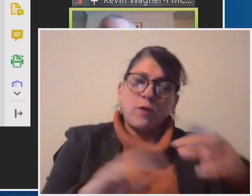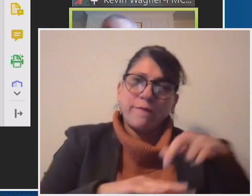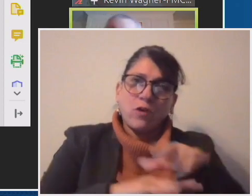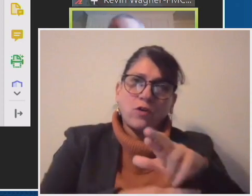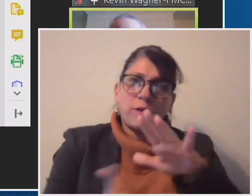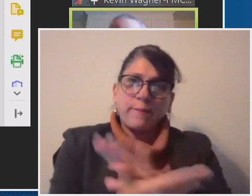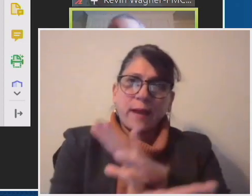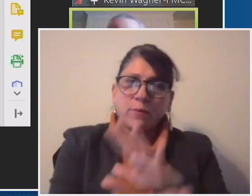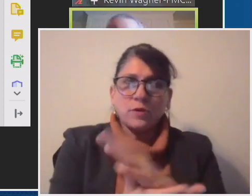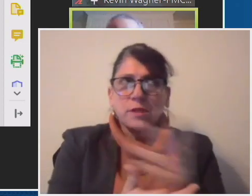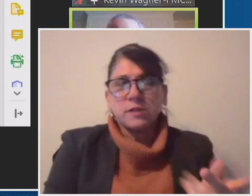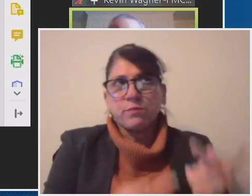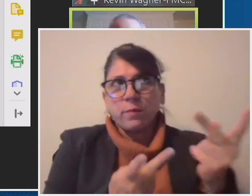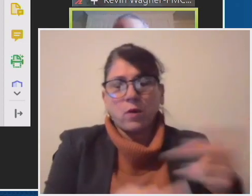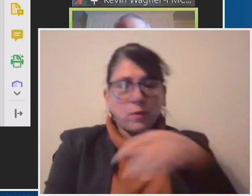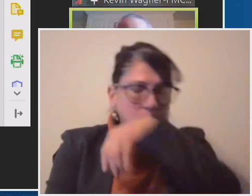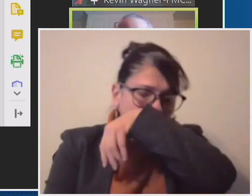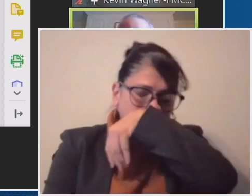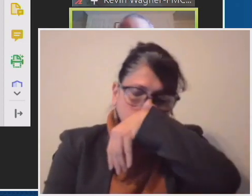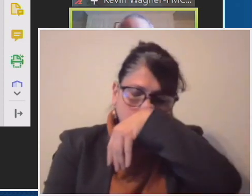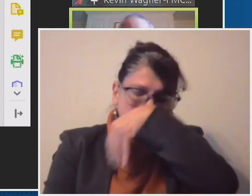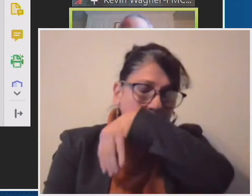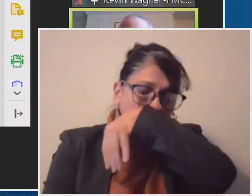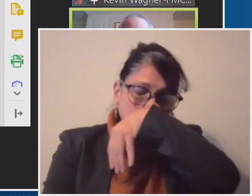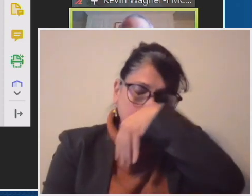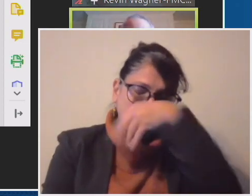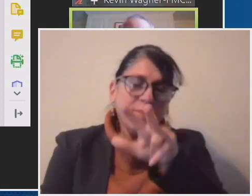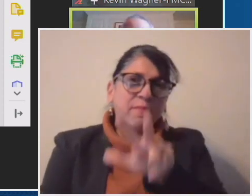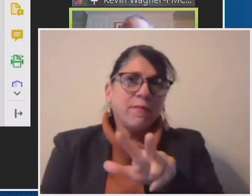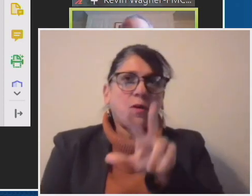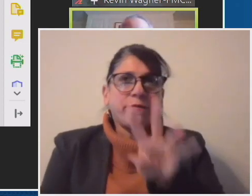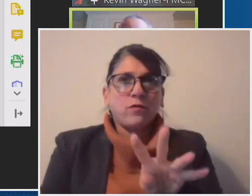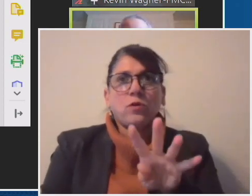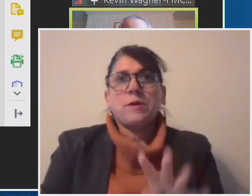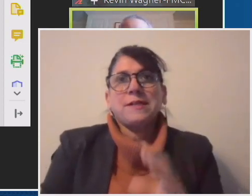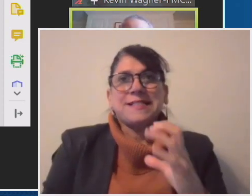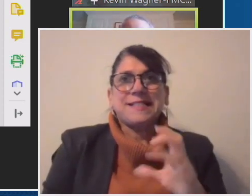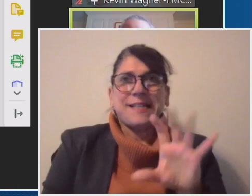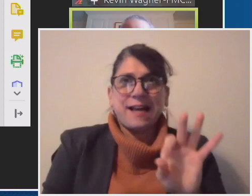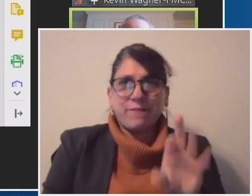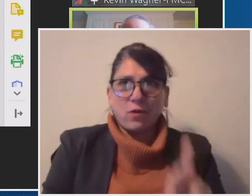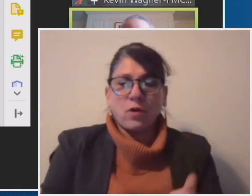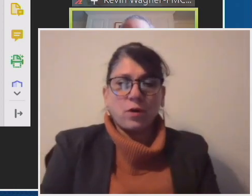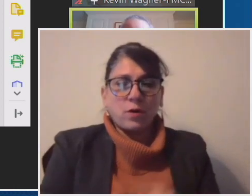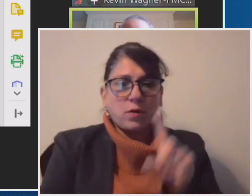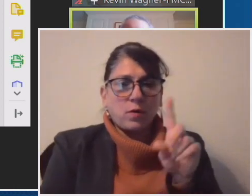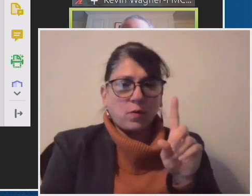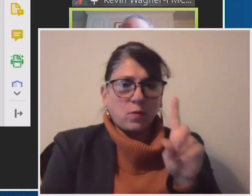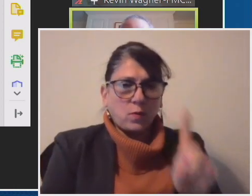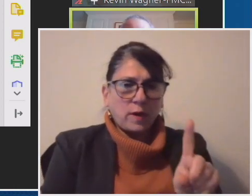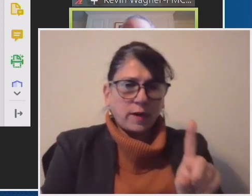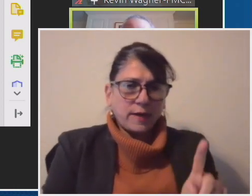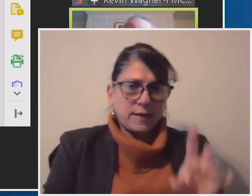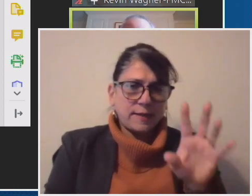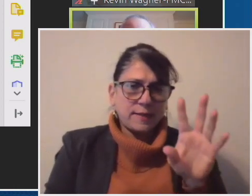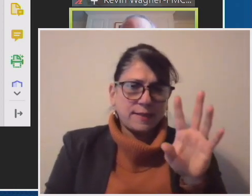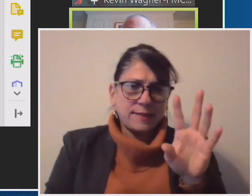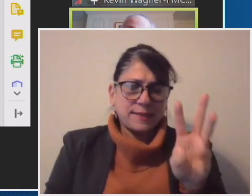And this is under 34 CFR 668.162 in subpart L, in subpart K rather, I said L,